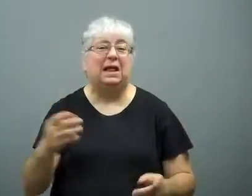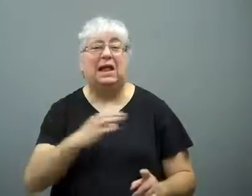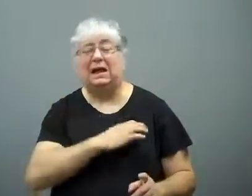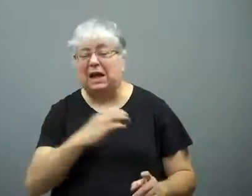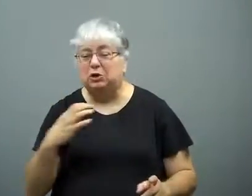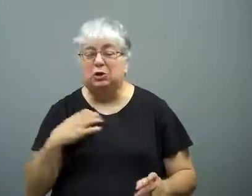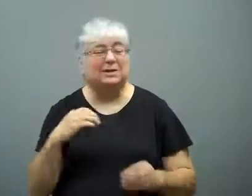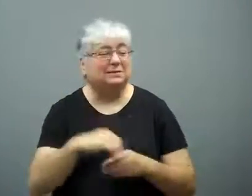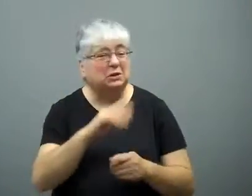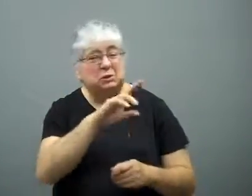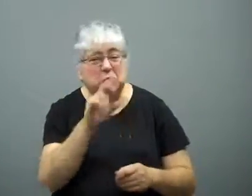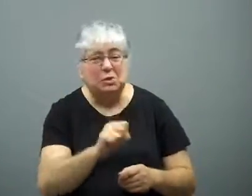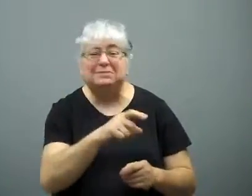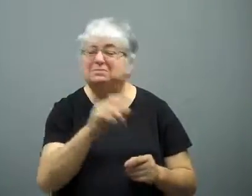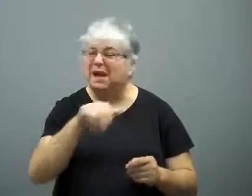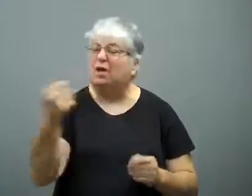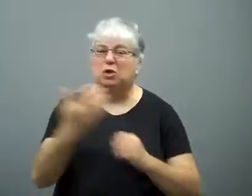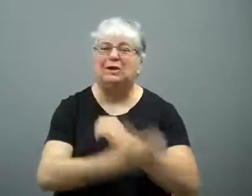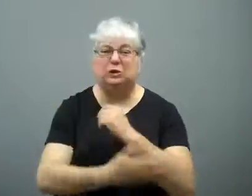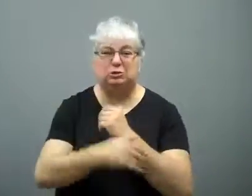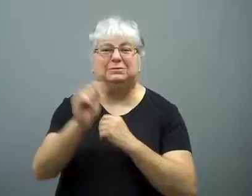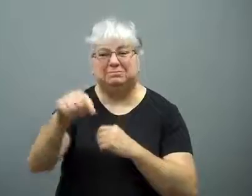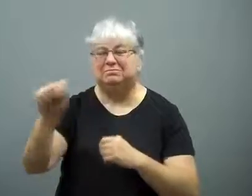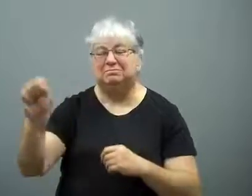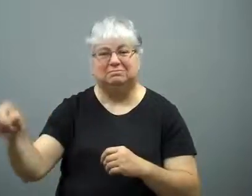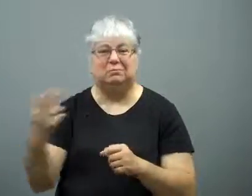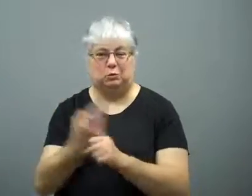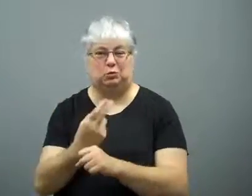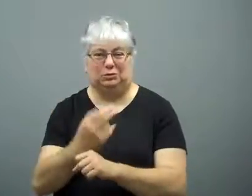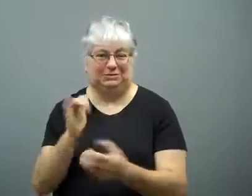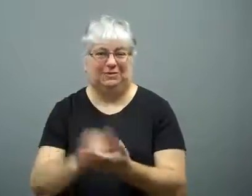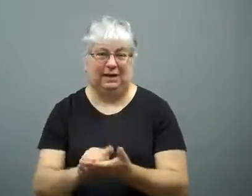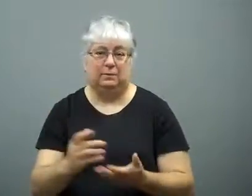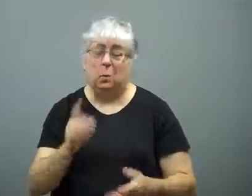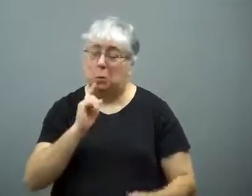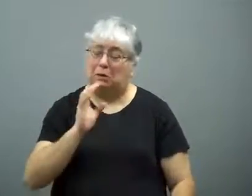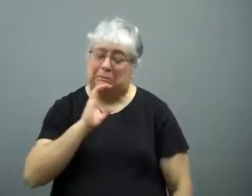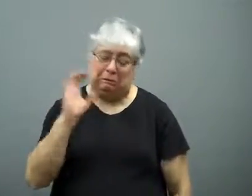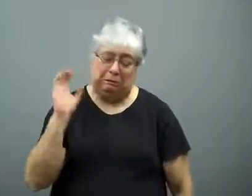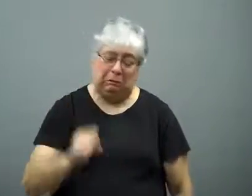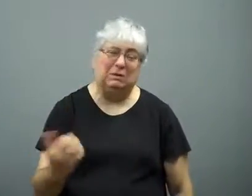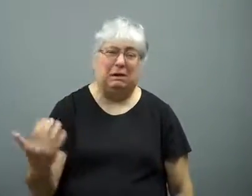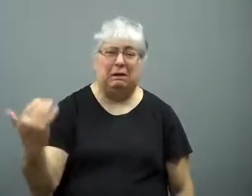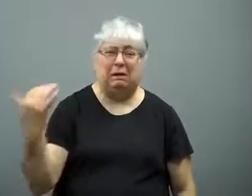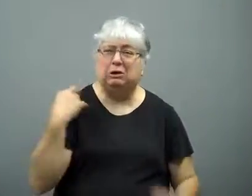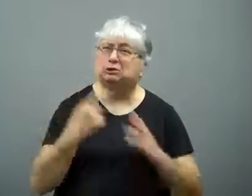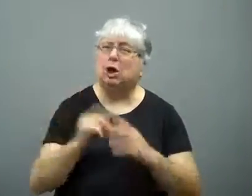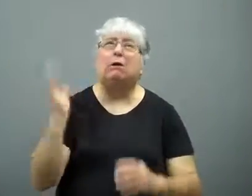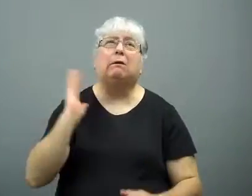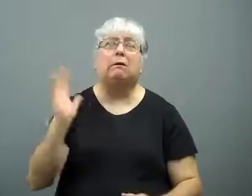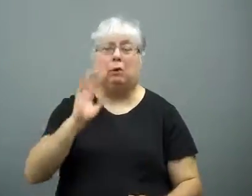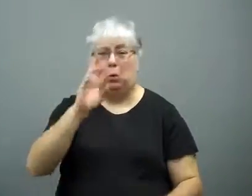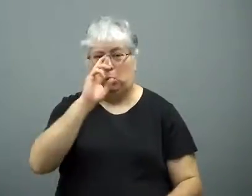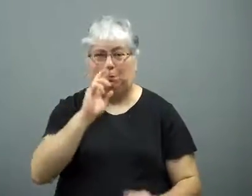It's used in Congress in the US and in other countries.